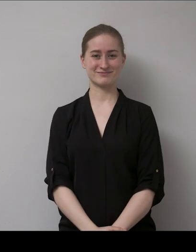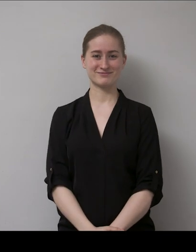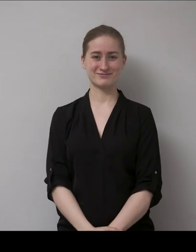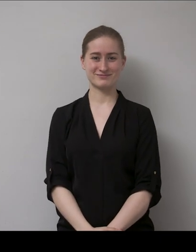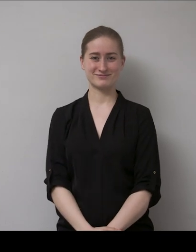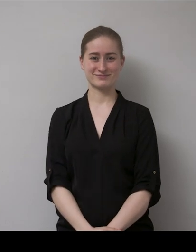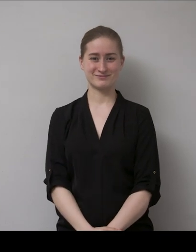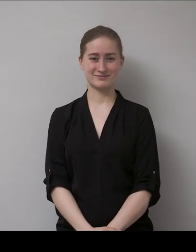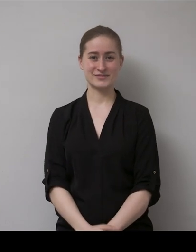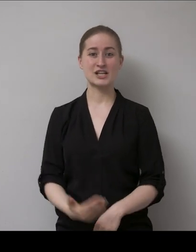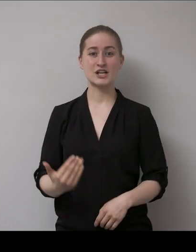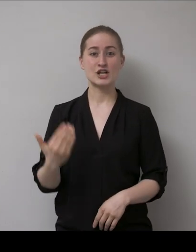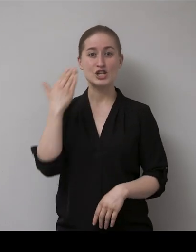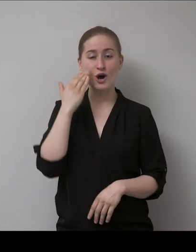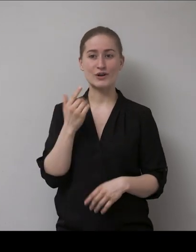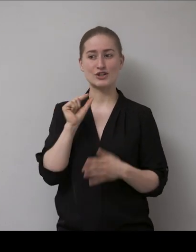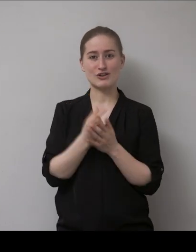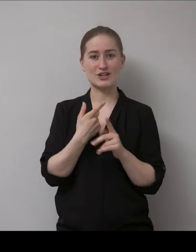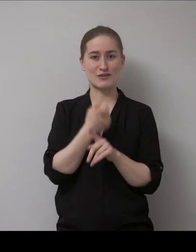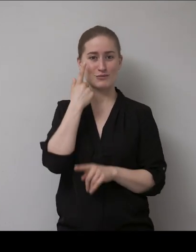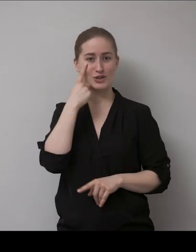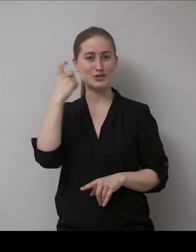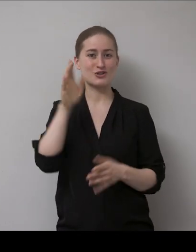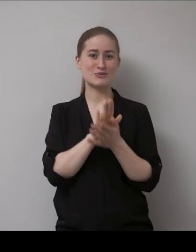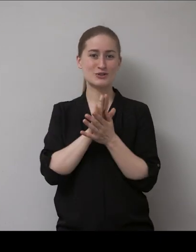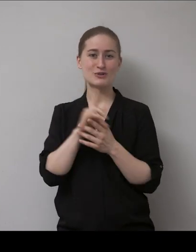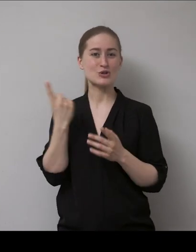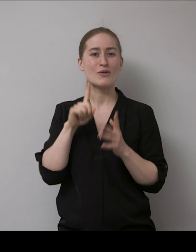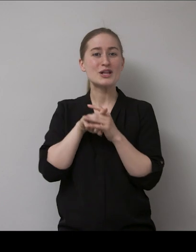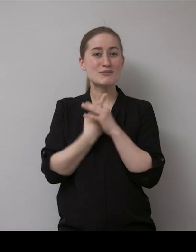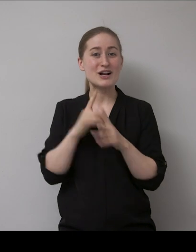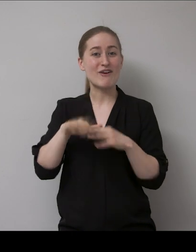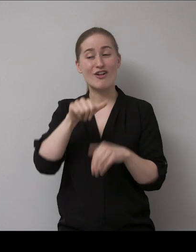Knowing that graduating from your dream school is only the beginning of all your other dreams coming true.